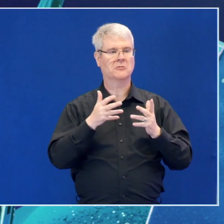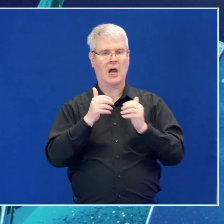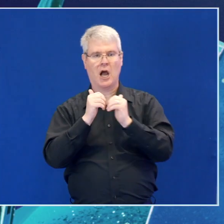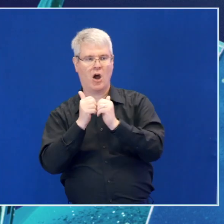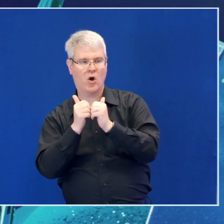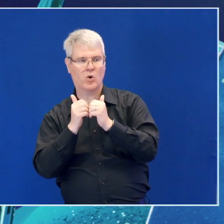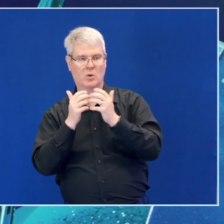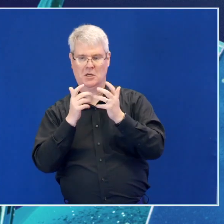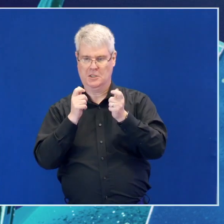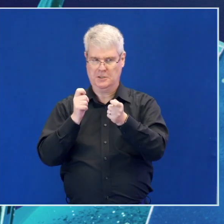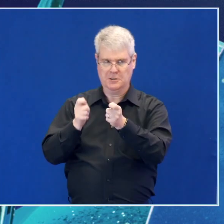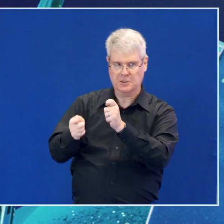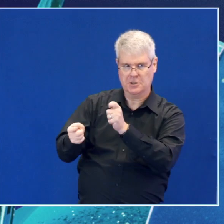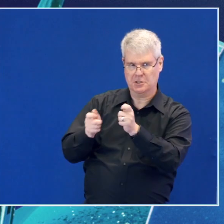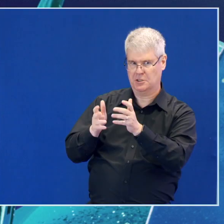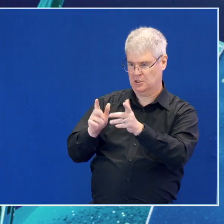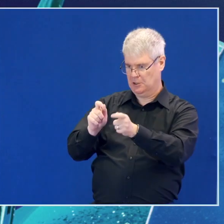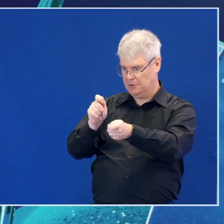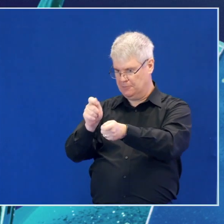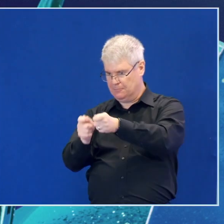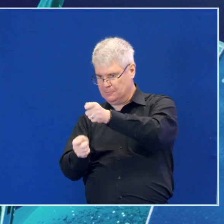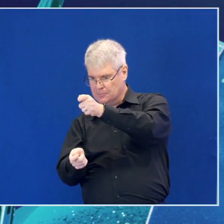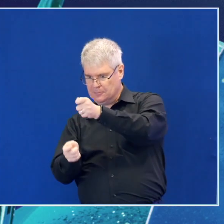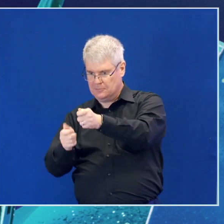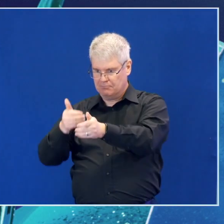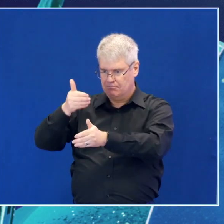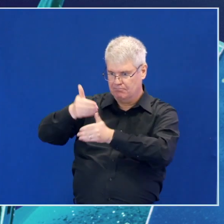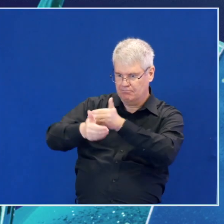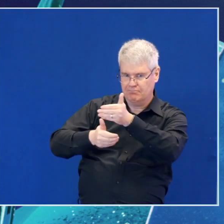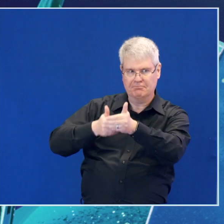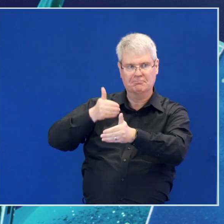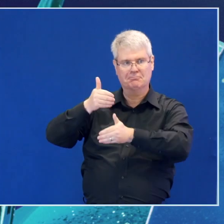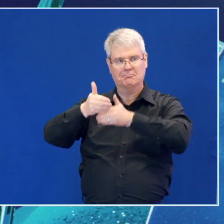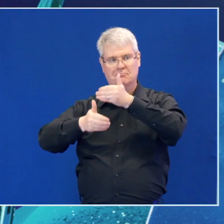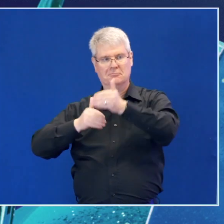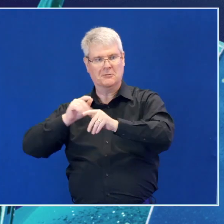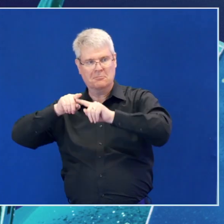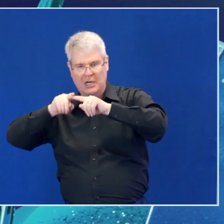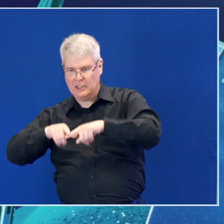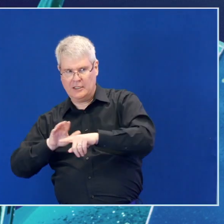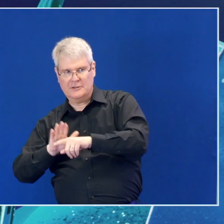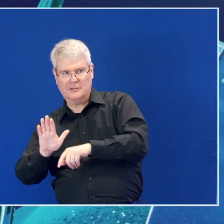not the other way around. On top of that, we actually have modules on Trailhead,